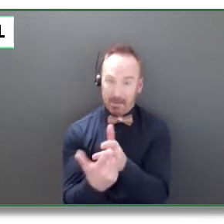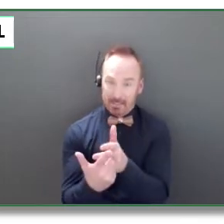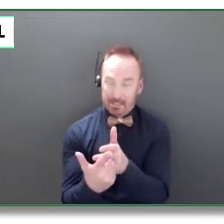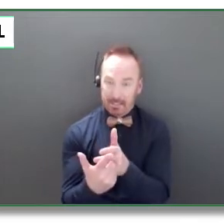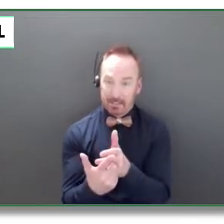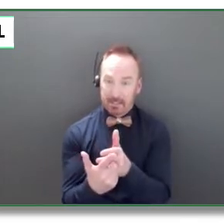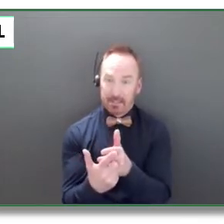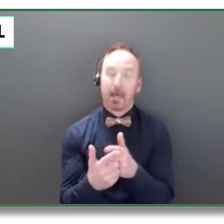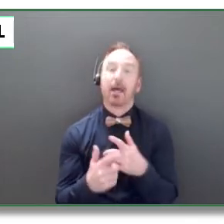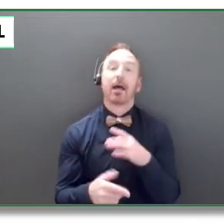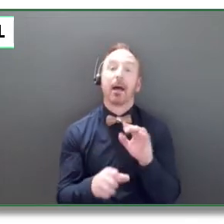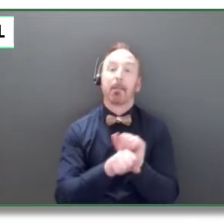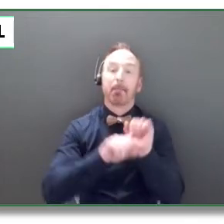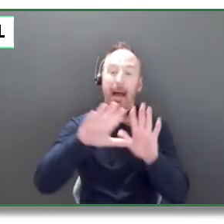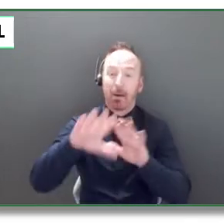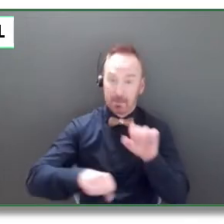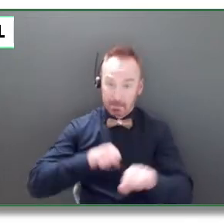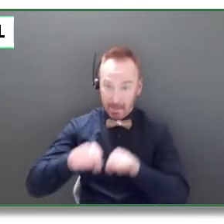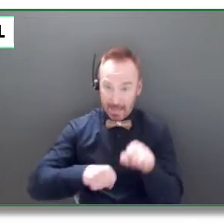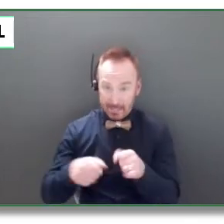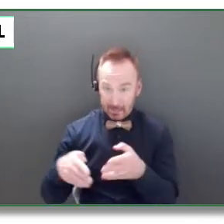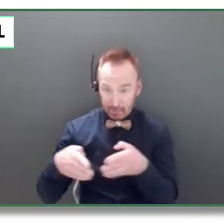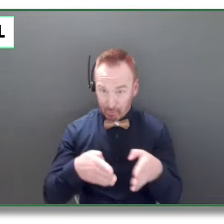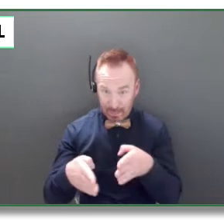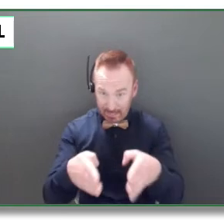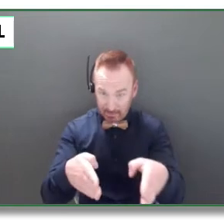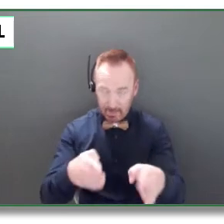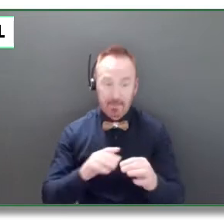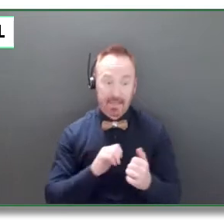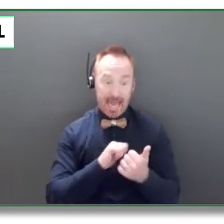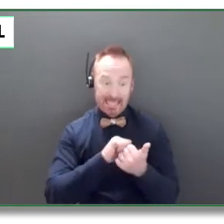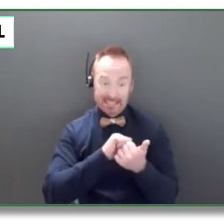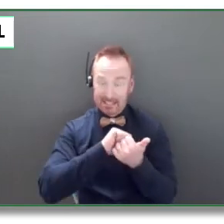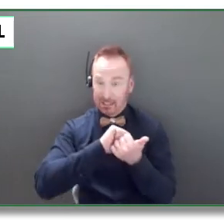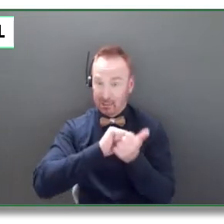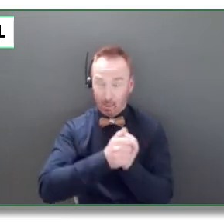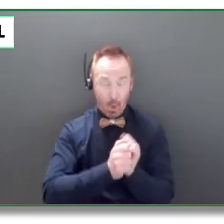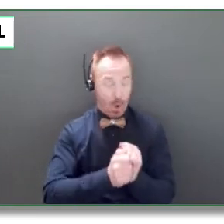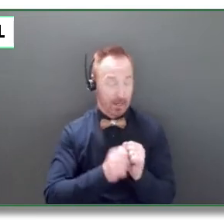continues to grow exponentially, we have specific